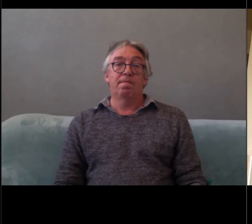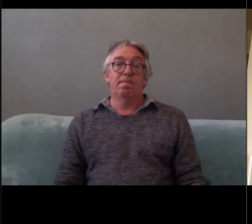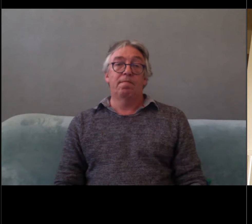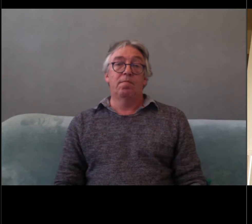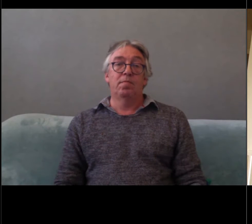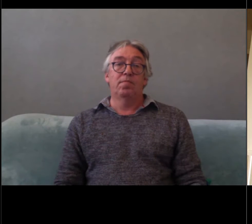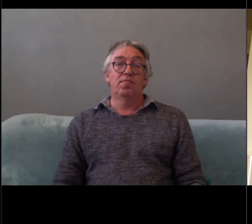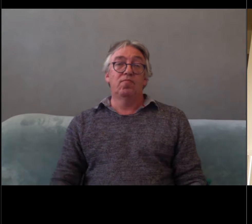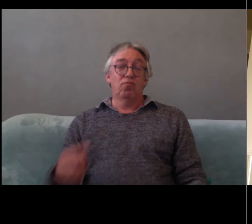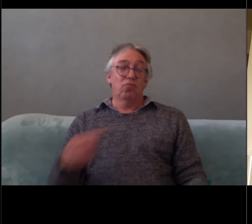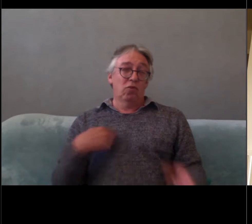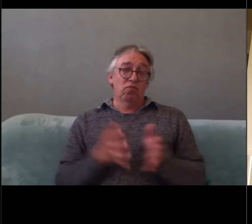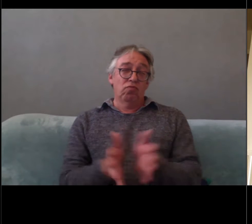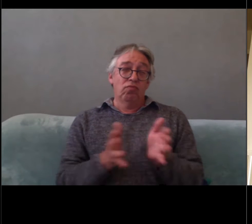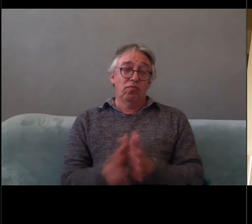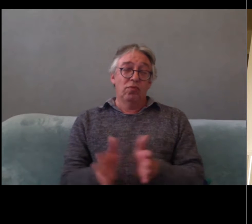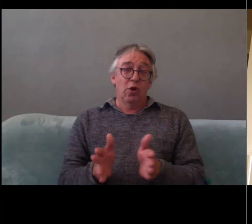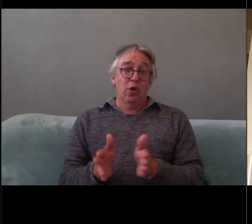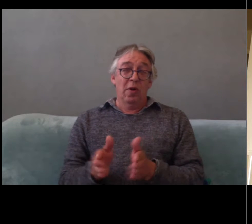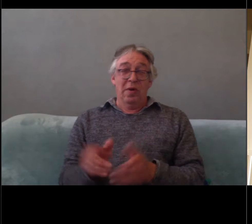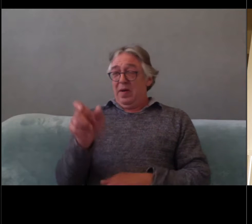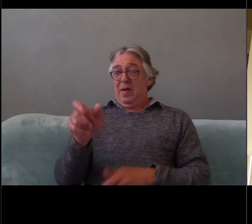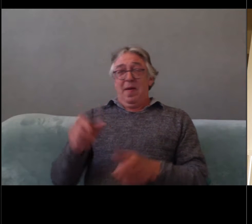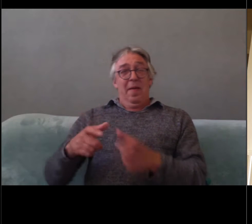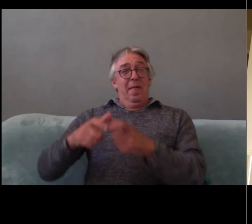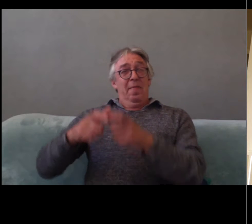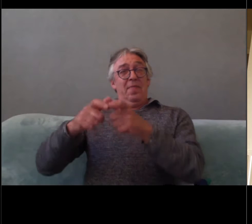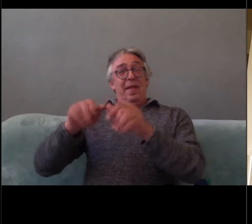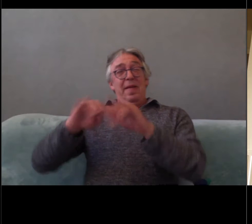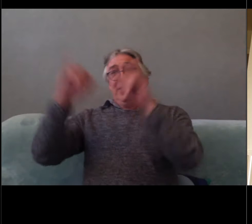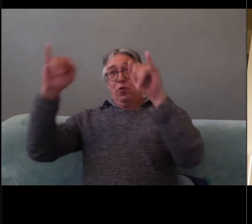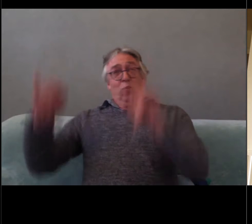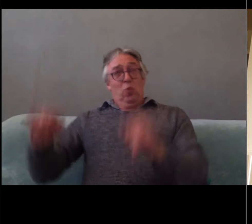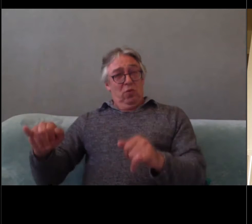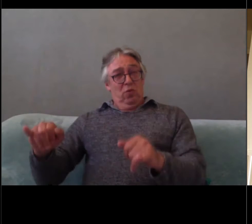We can discuss about the livelihood of people.